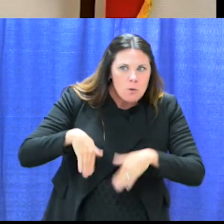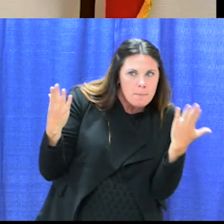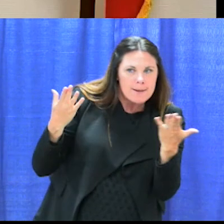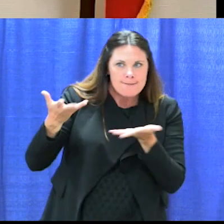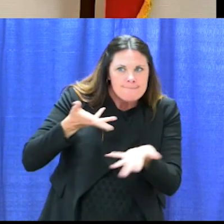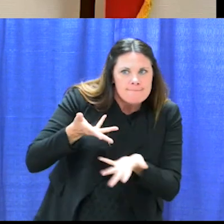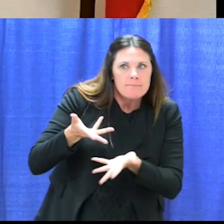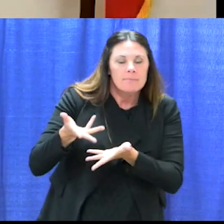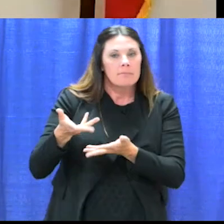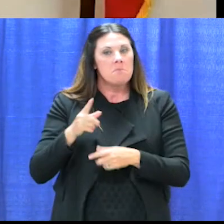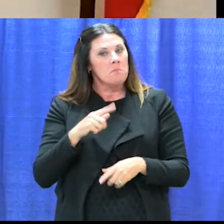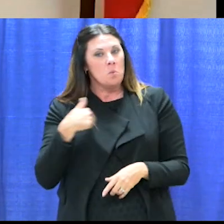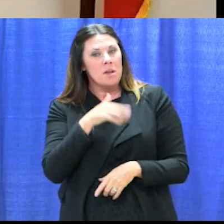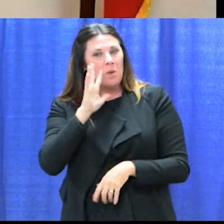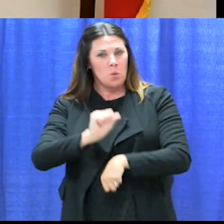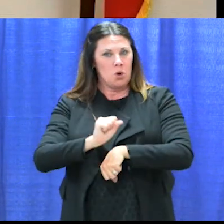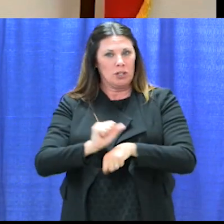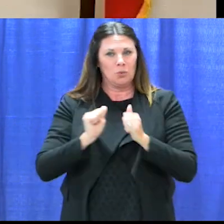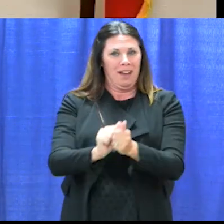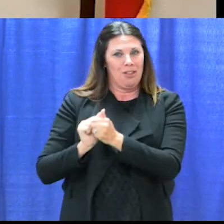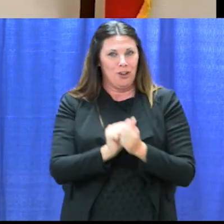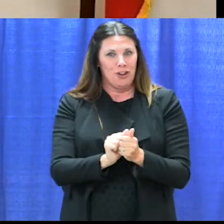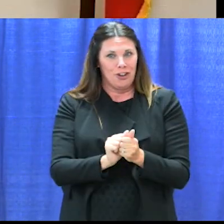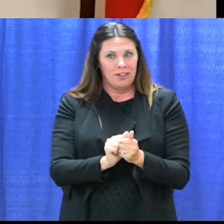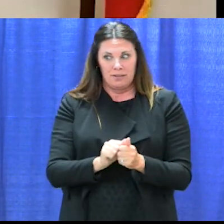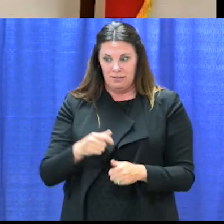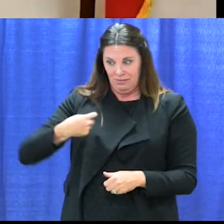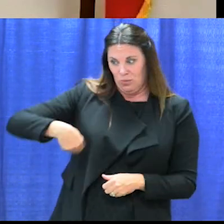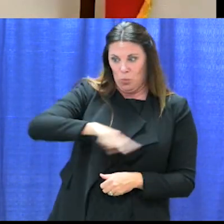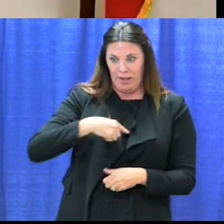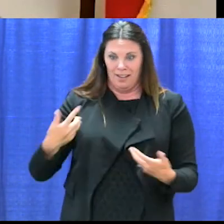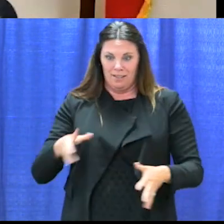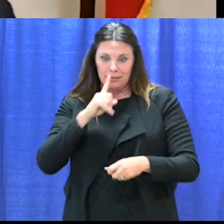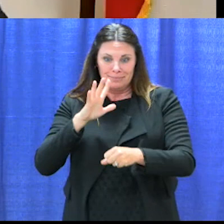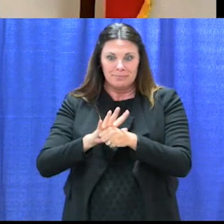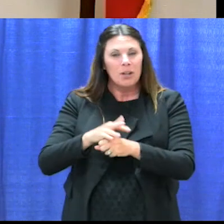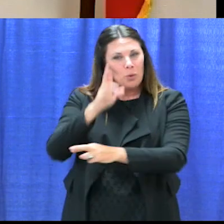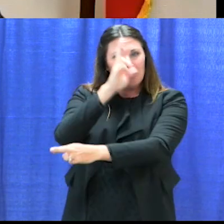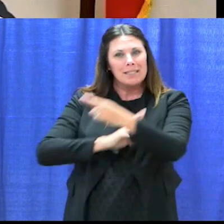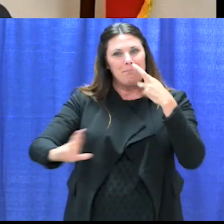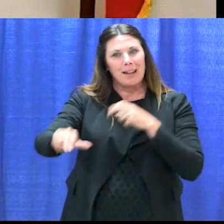and everyone who is the guest of this committee this task force will be treated with respect and civility.